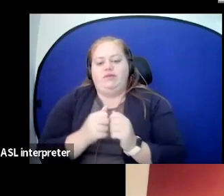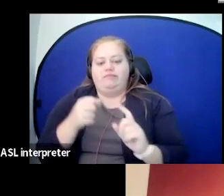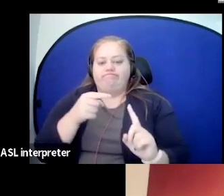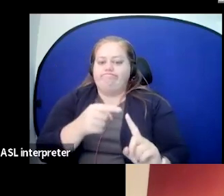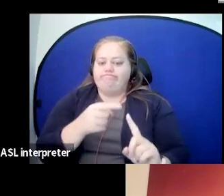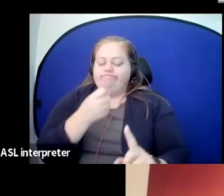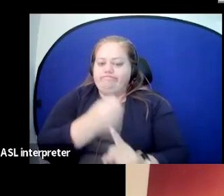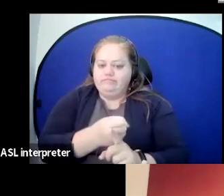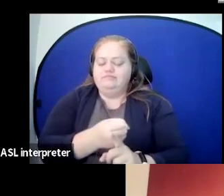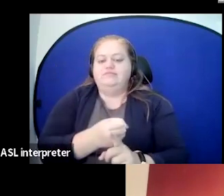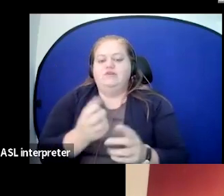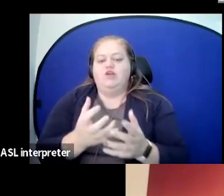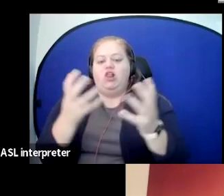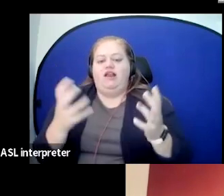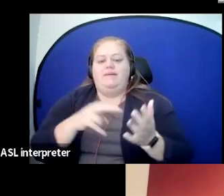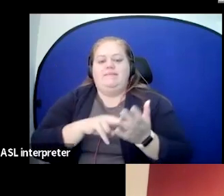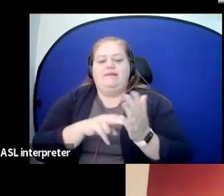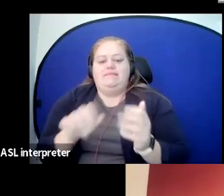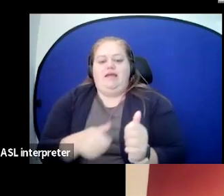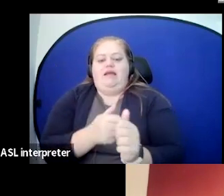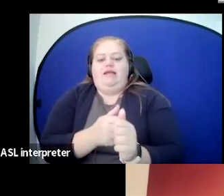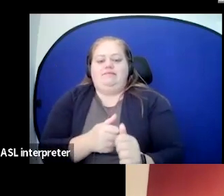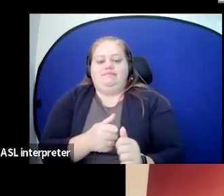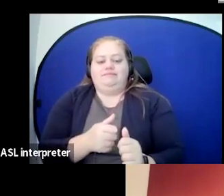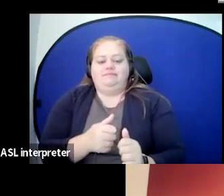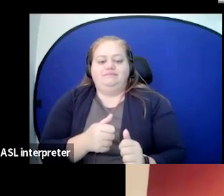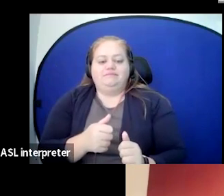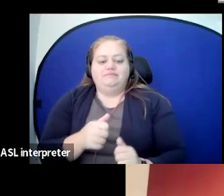And I came about this project from Raafat, who presented it